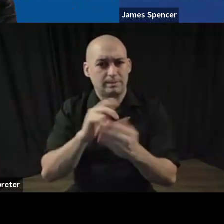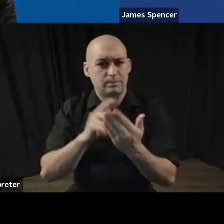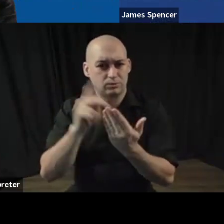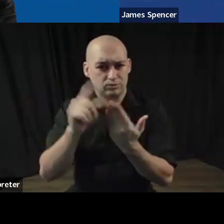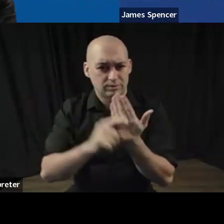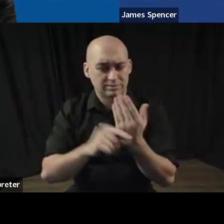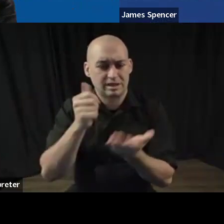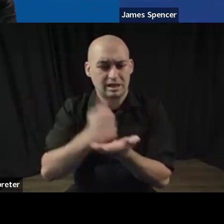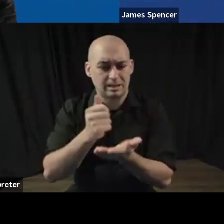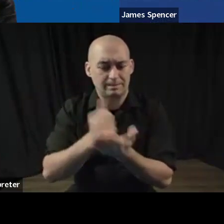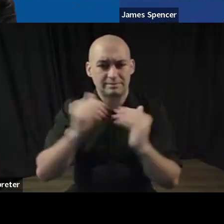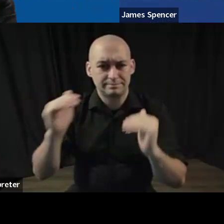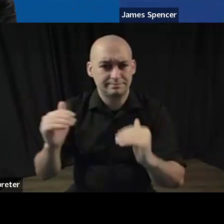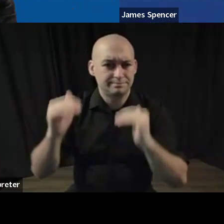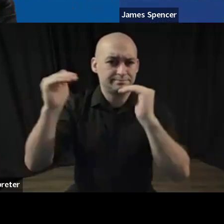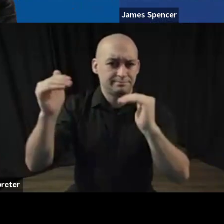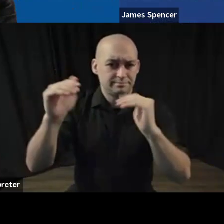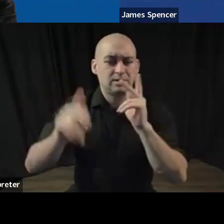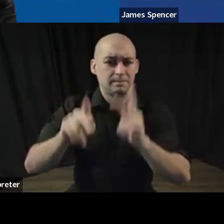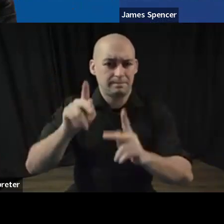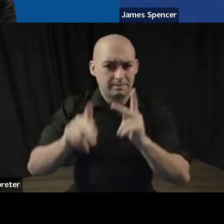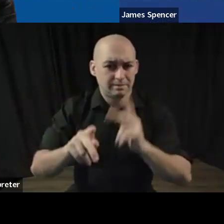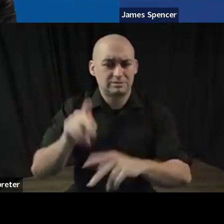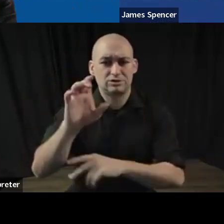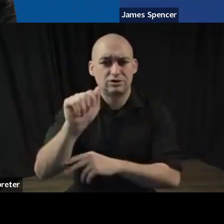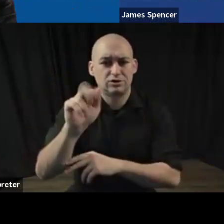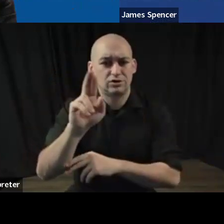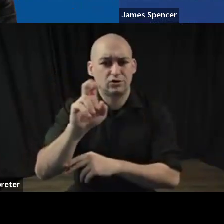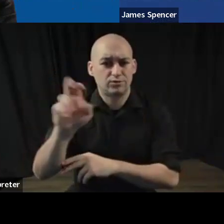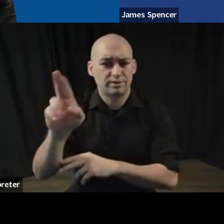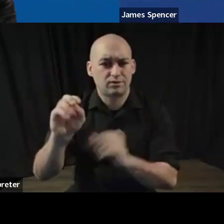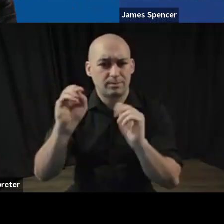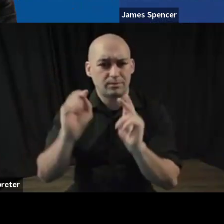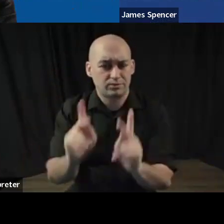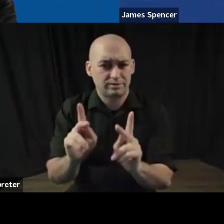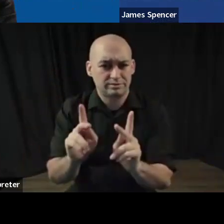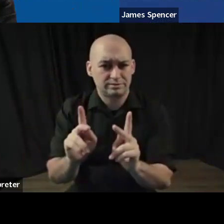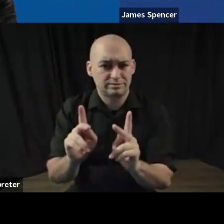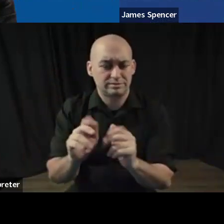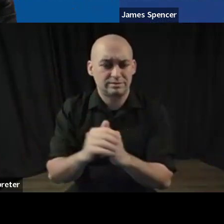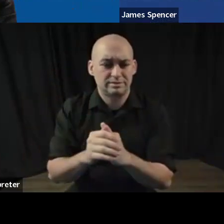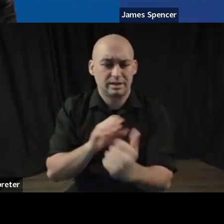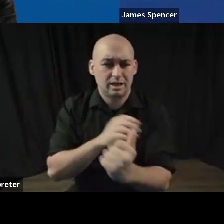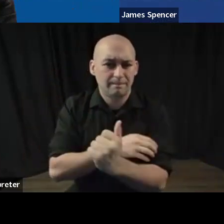enhance people's career opportunities, and you know, empower communities. And then,